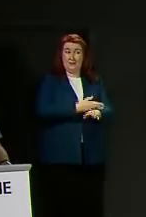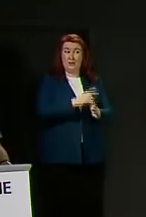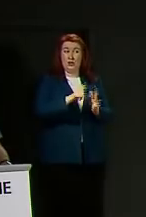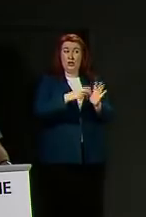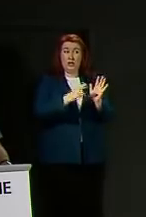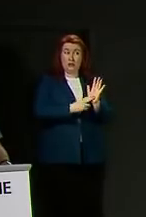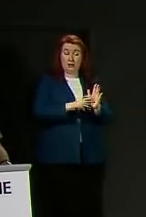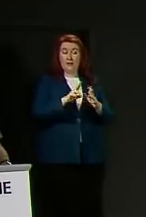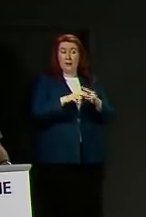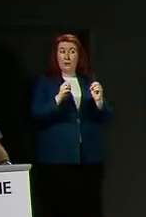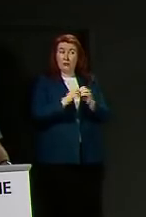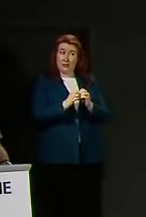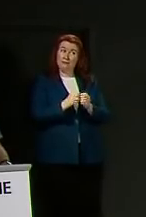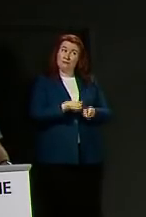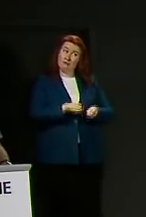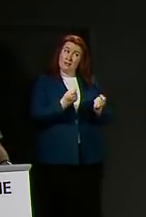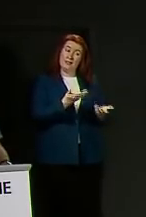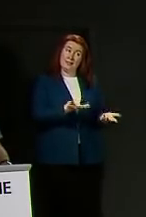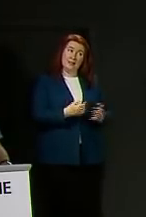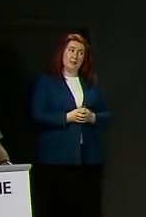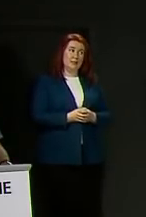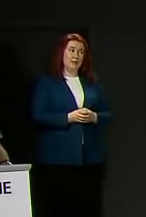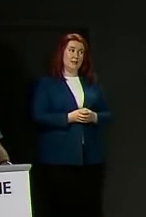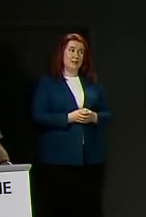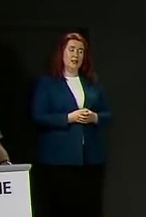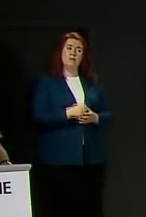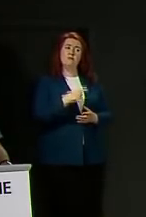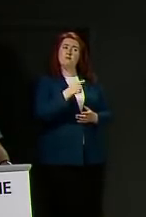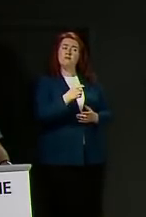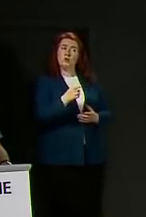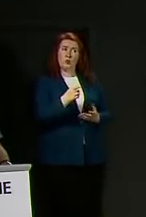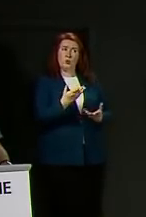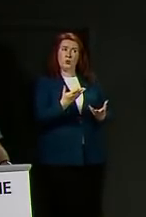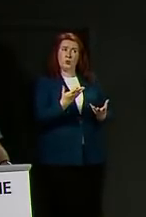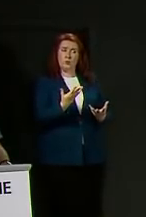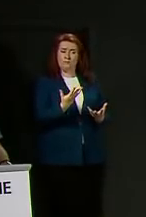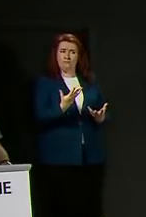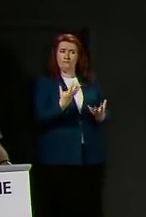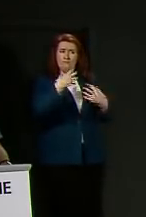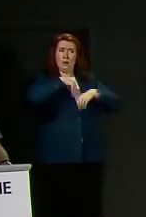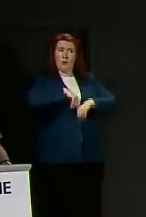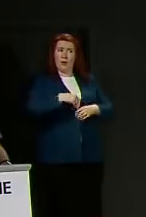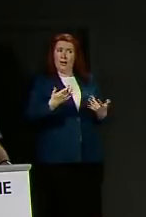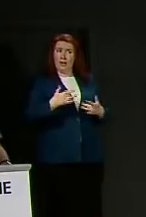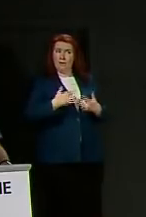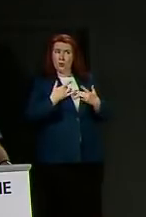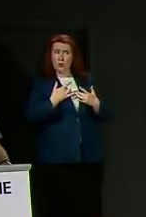in January and February. Did you take on board any views on that or did you did you just